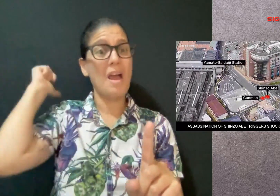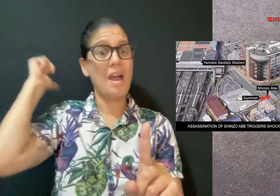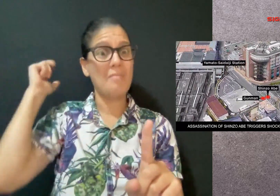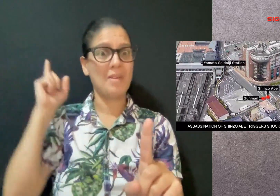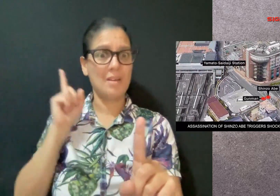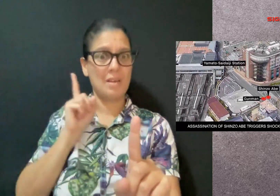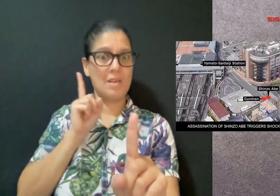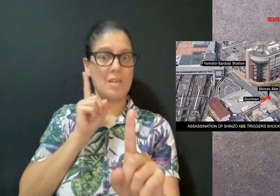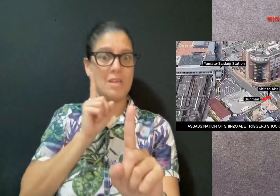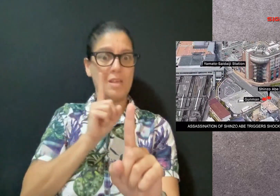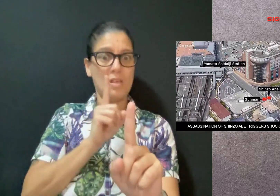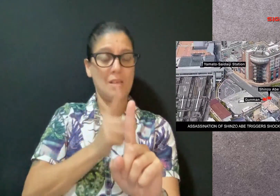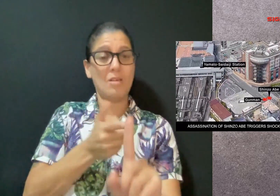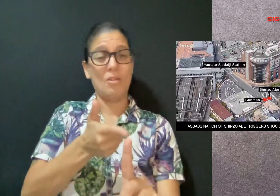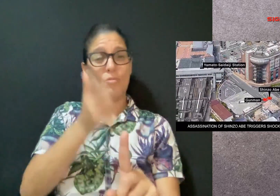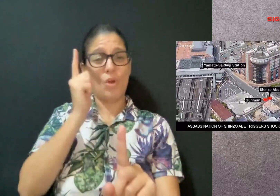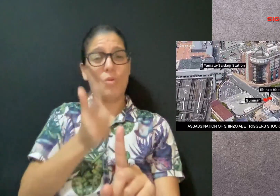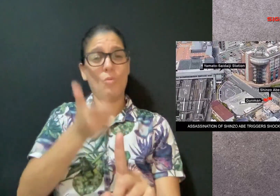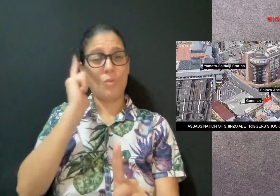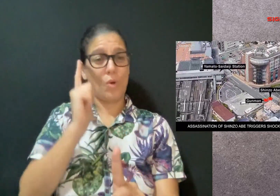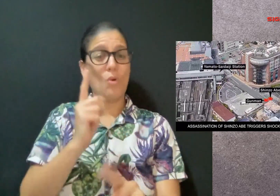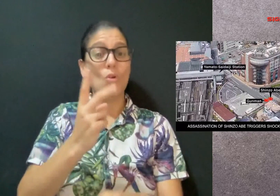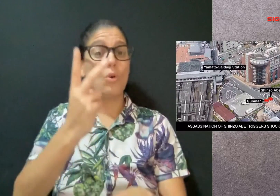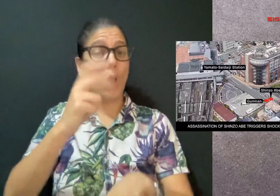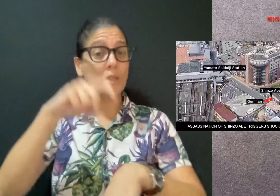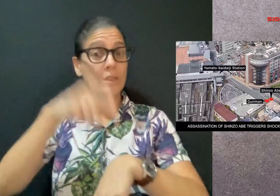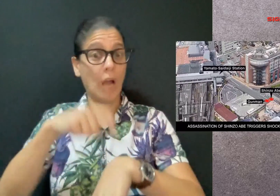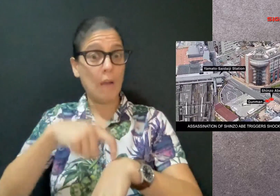a gunman approached him from behind and fired two shots